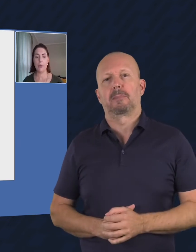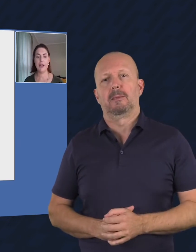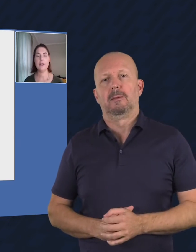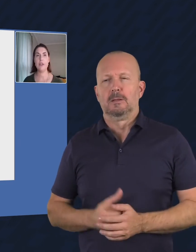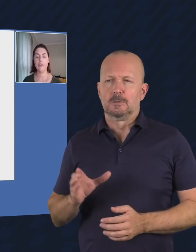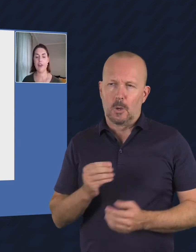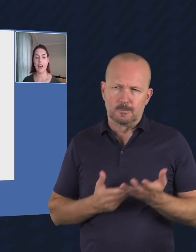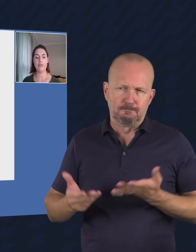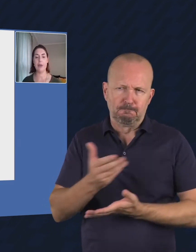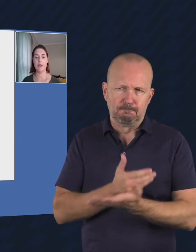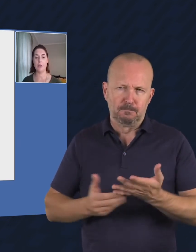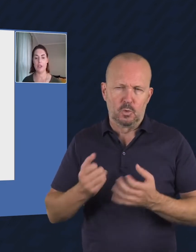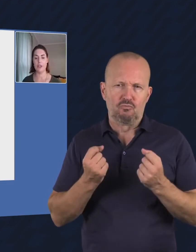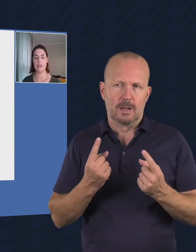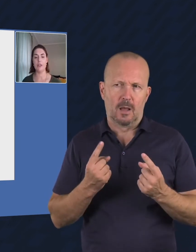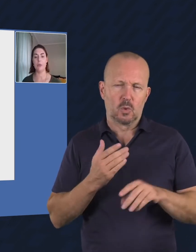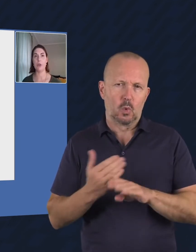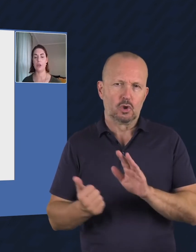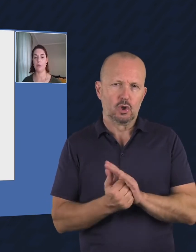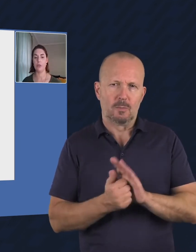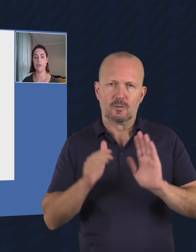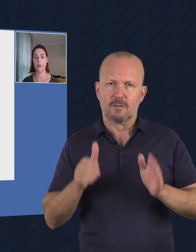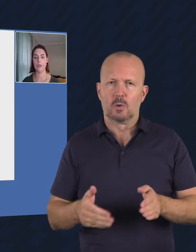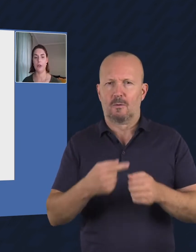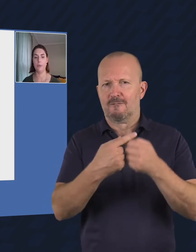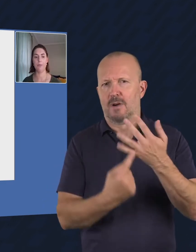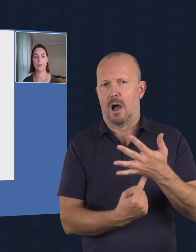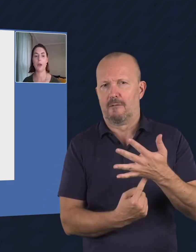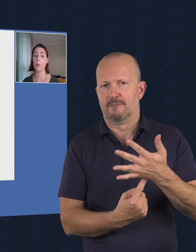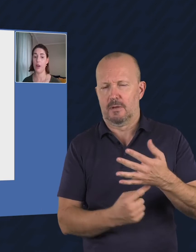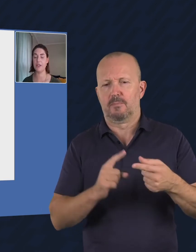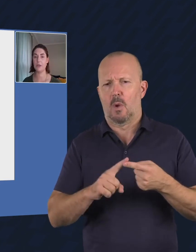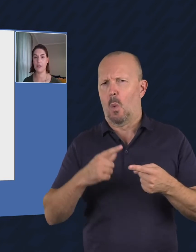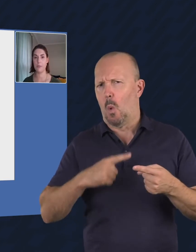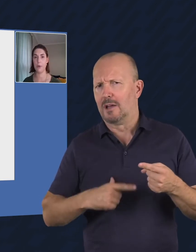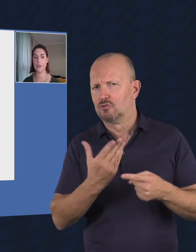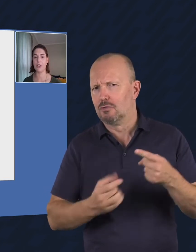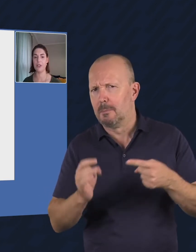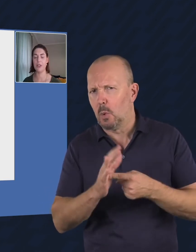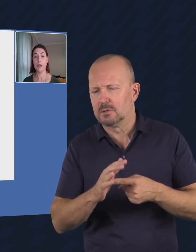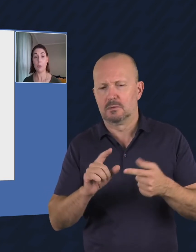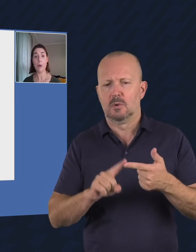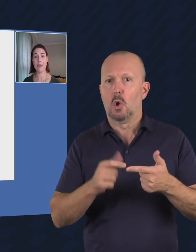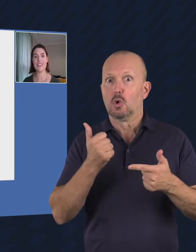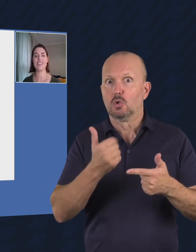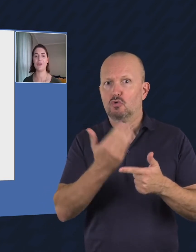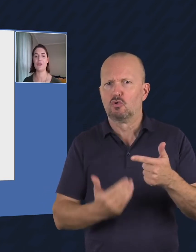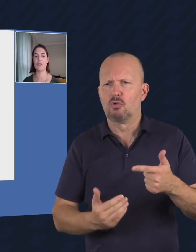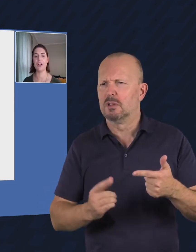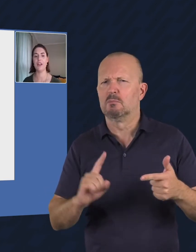We landed on five main questions that the workshop should focus on: Why are stories important? What makes a good story?